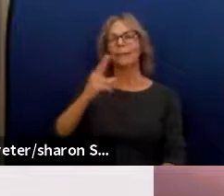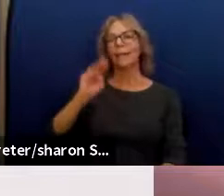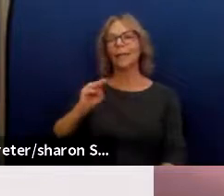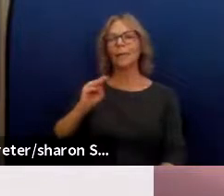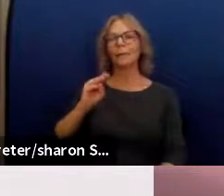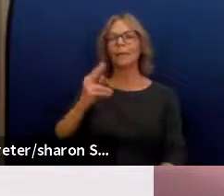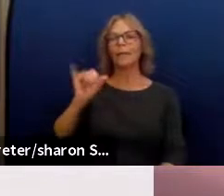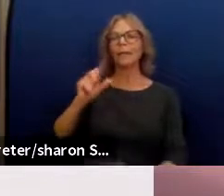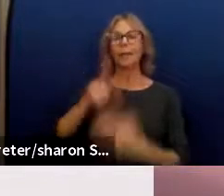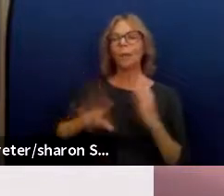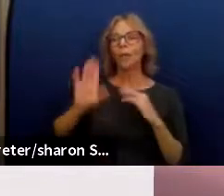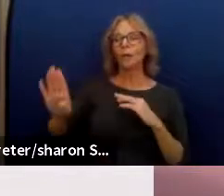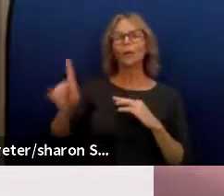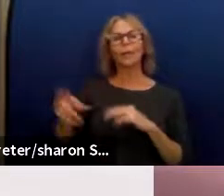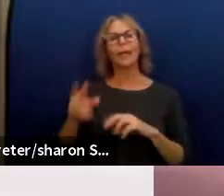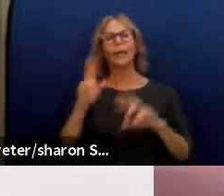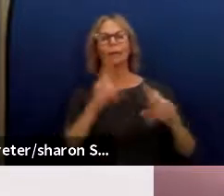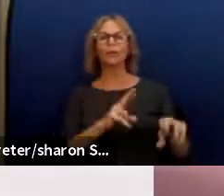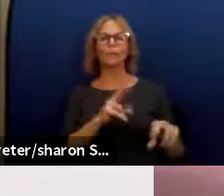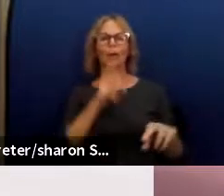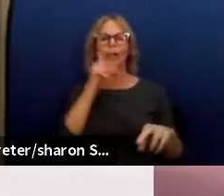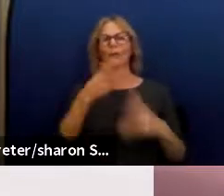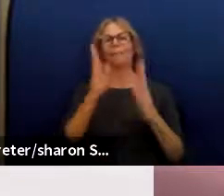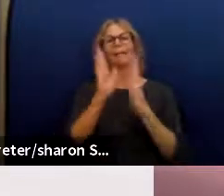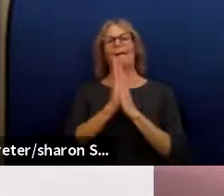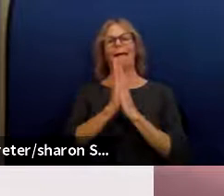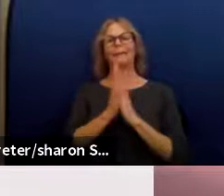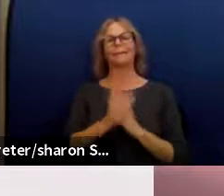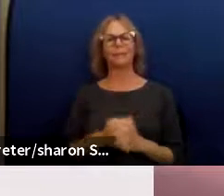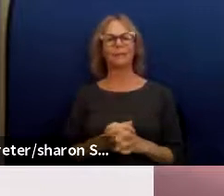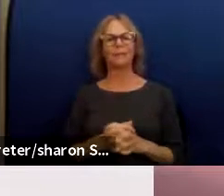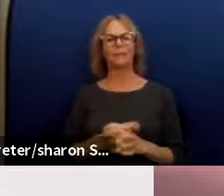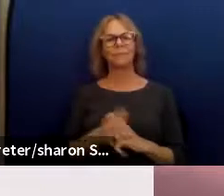respond with their name and pronouns without you having to ask them for that. But if for some reason, they don't give you their